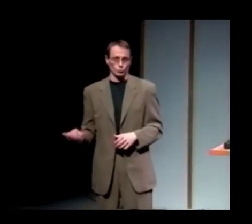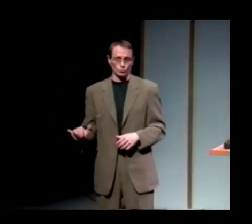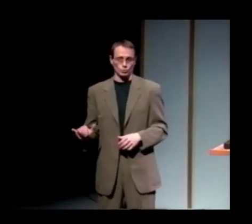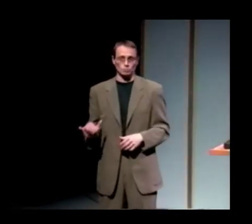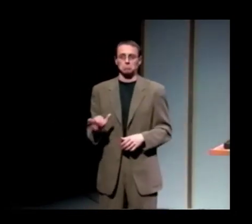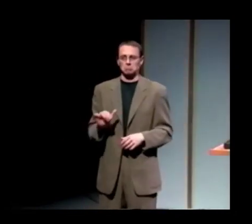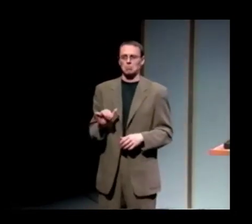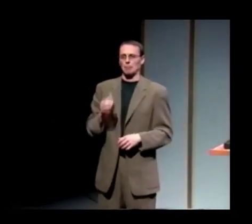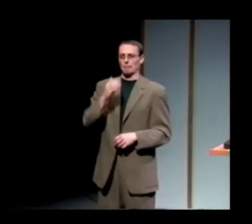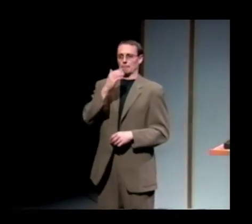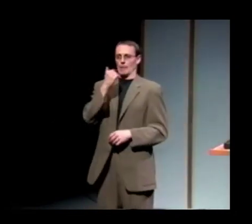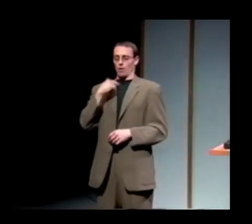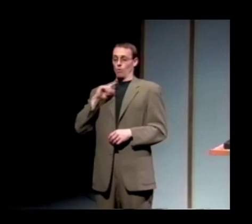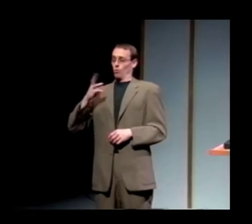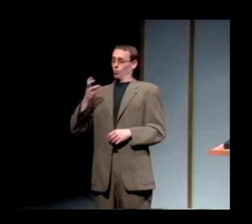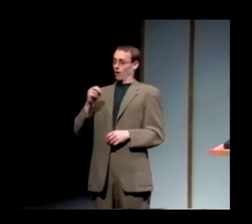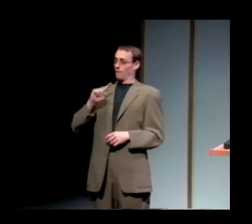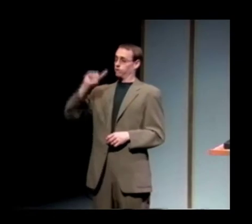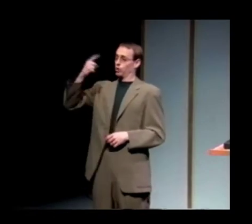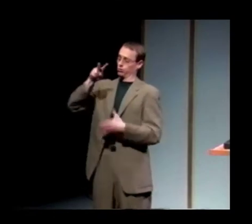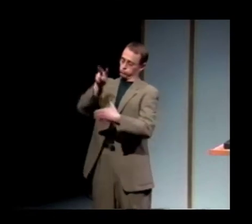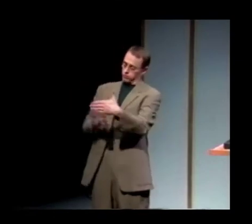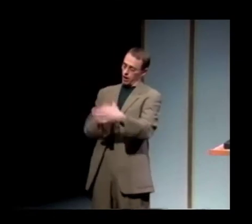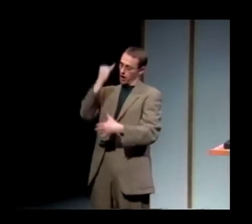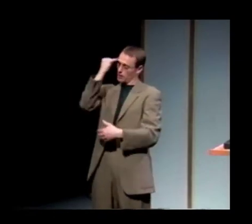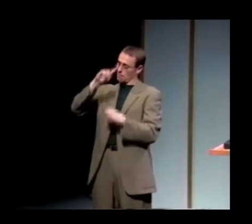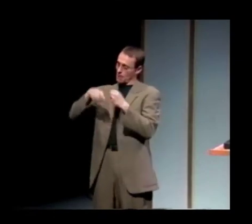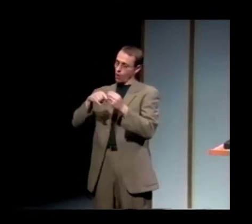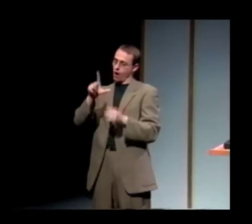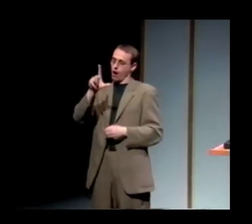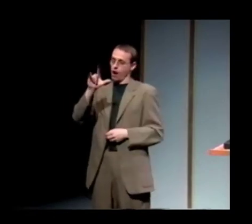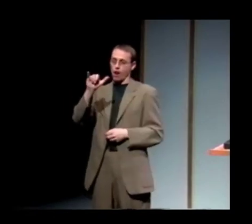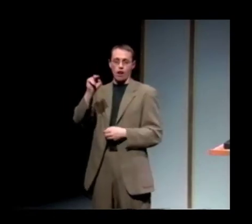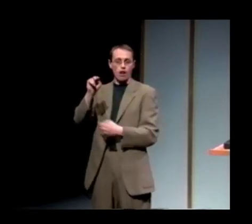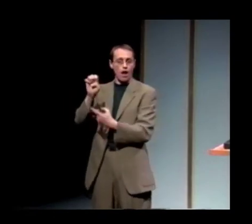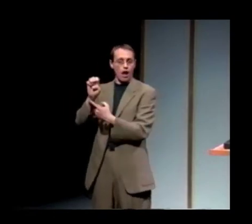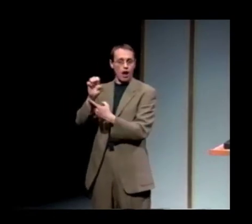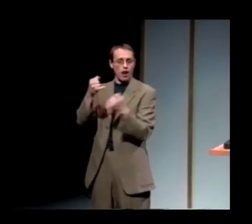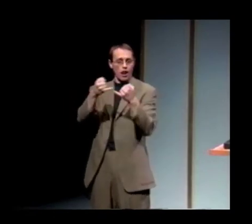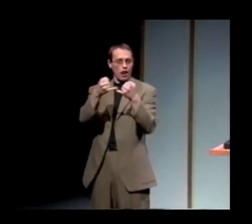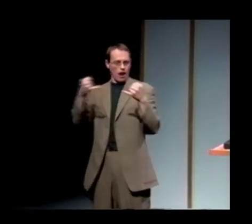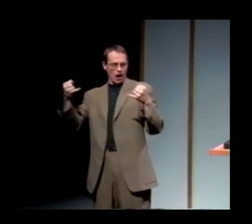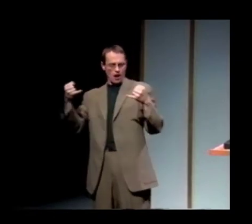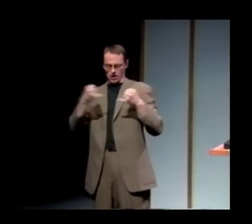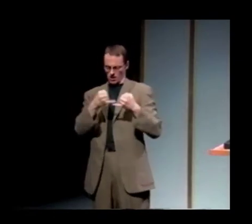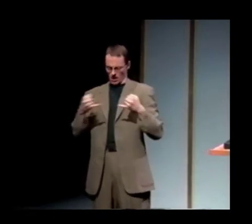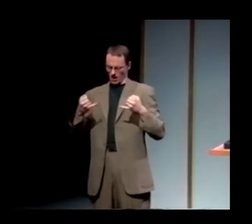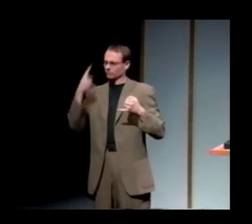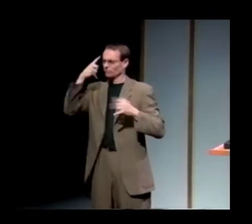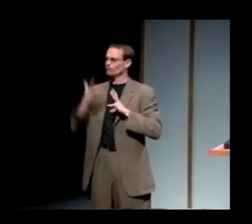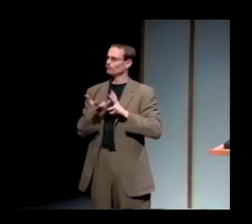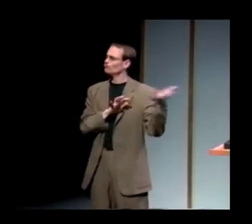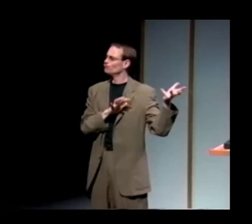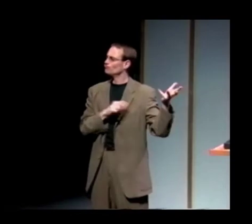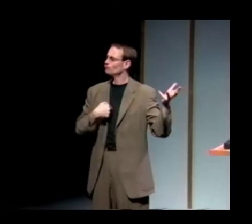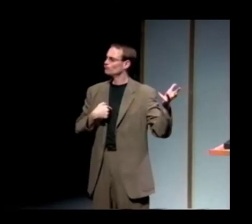BUT IT HAS SOME LIMITATIONS, TOO, THIS APPROACH. WHEN I FIRST STARTED READING ABOUT LINE,